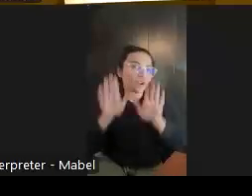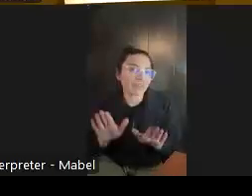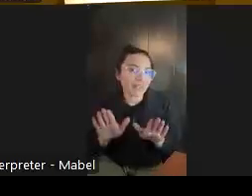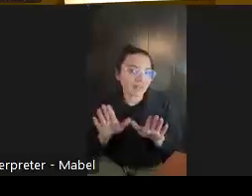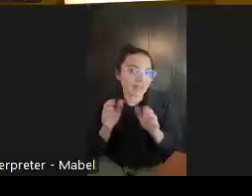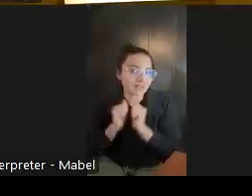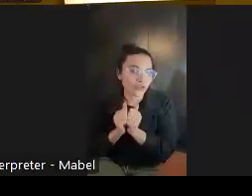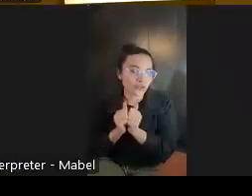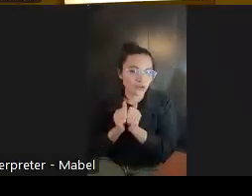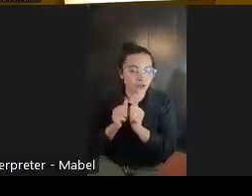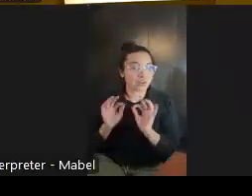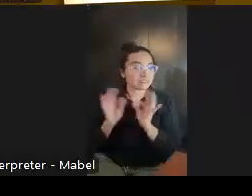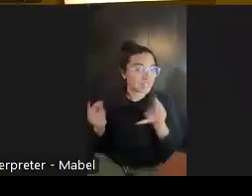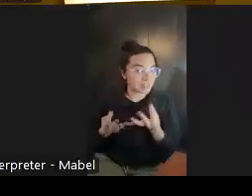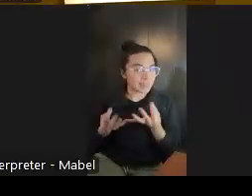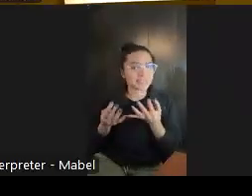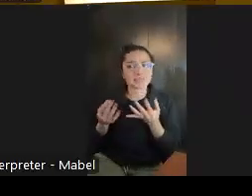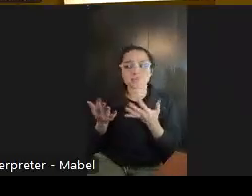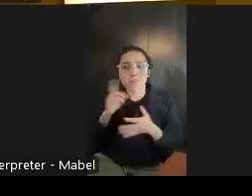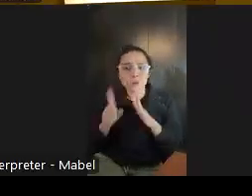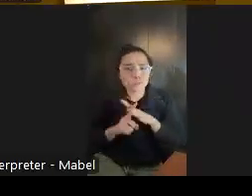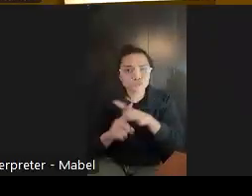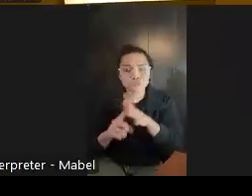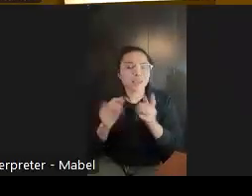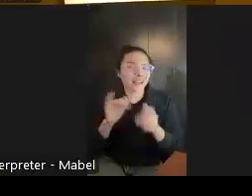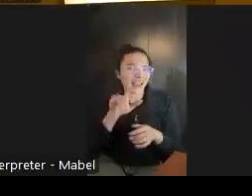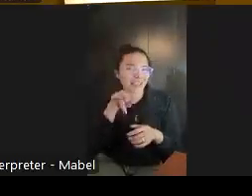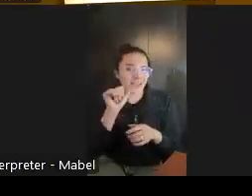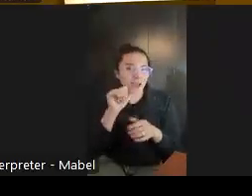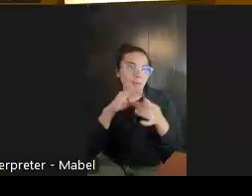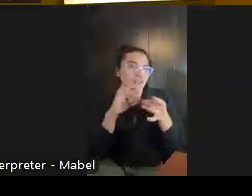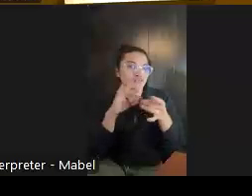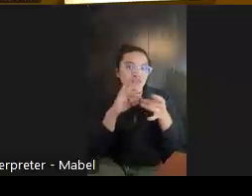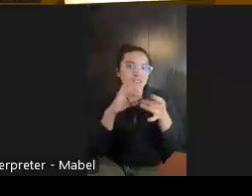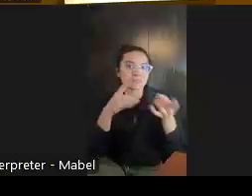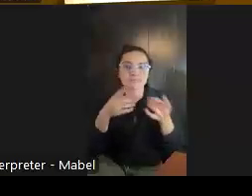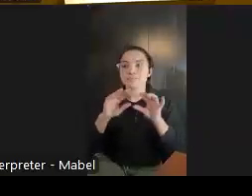said they show up at the emergency department because they're looking for that care but just